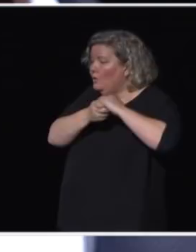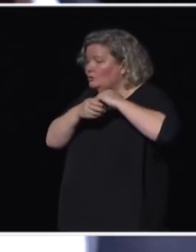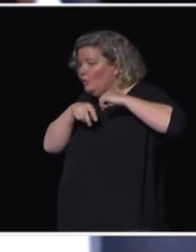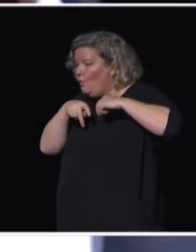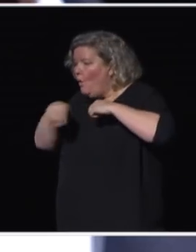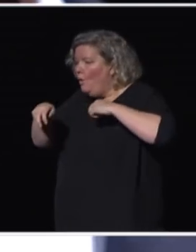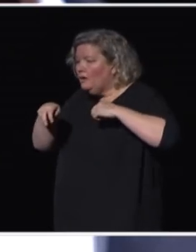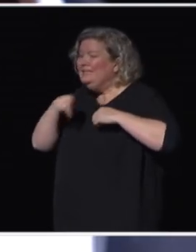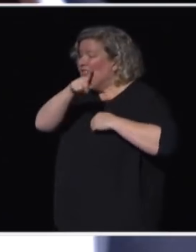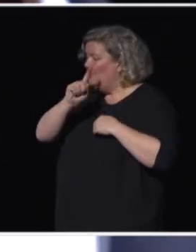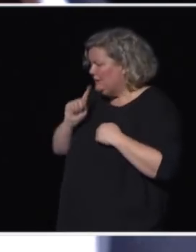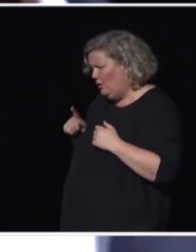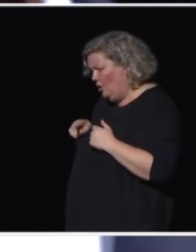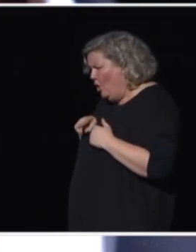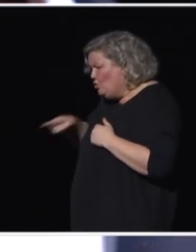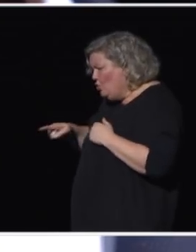by an onrushing car she would beat me back to life.